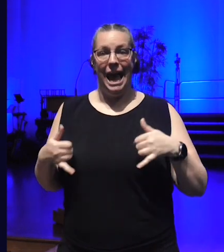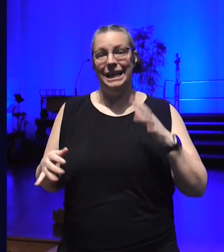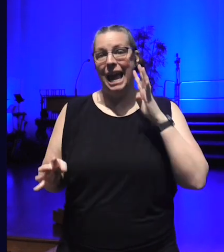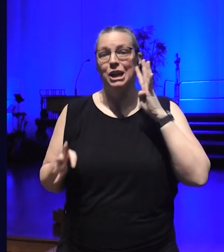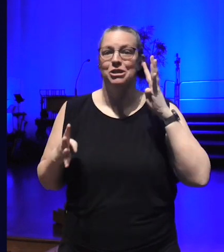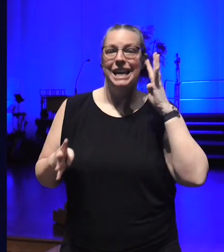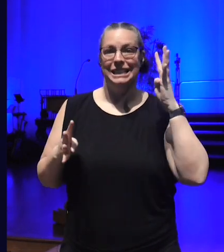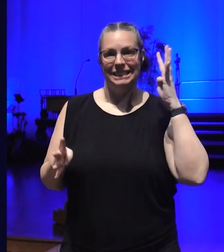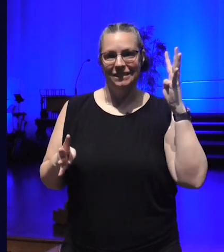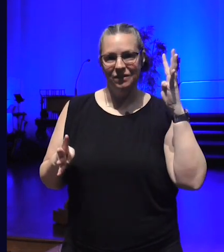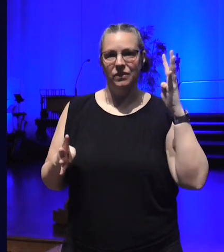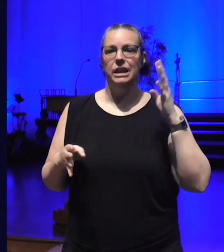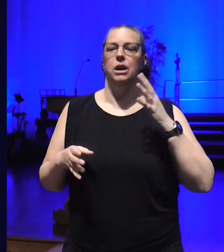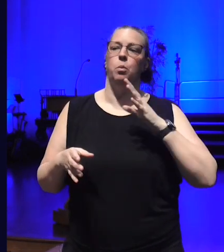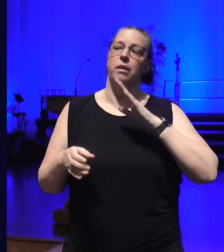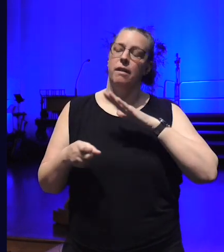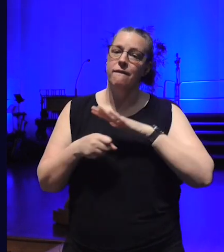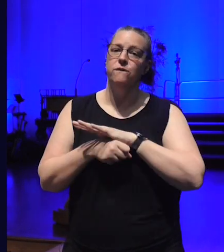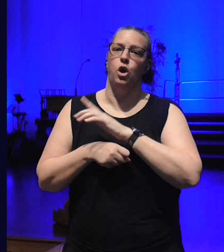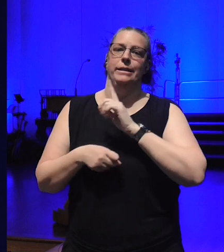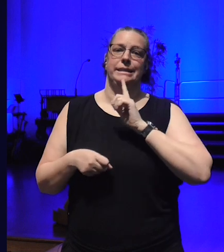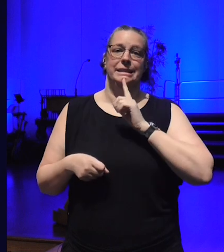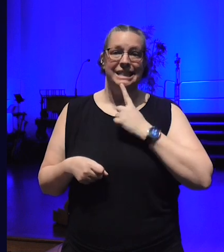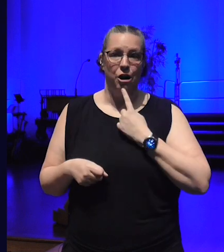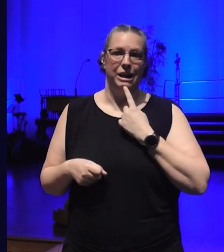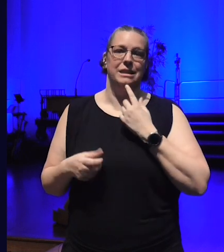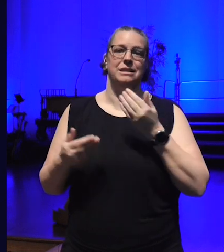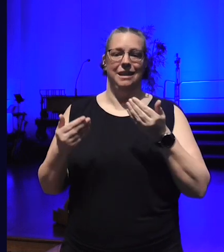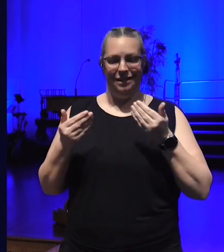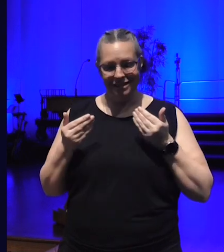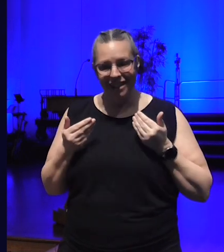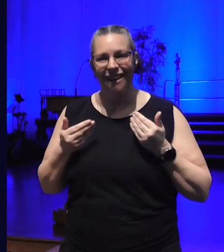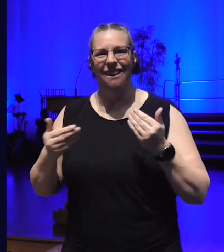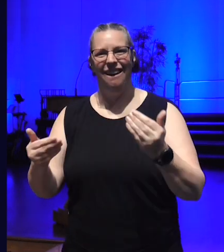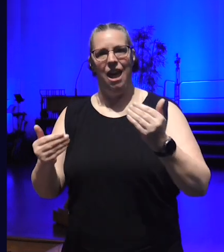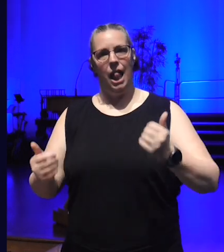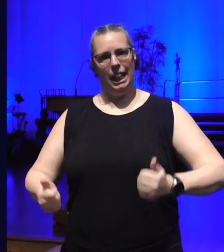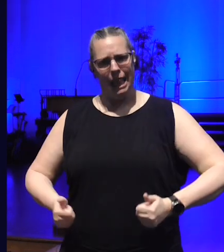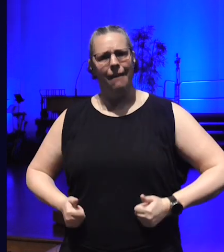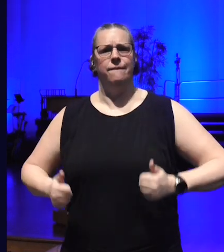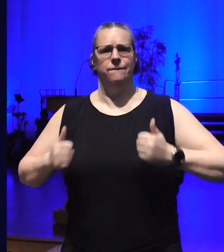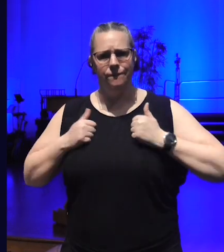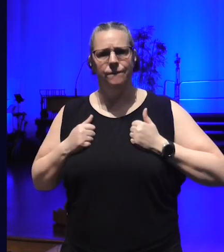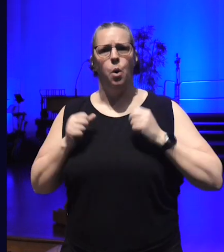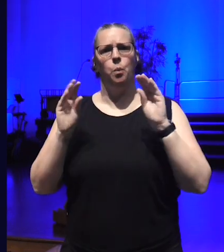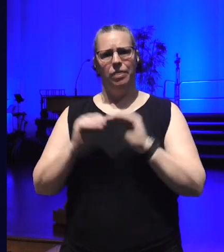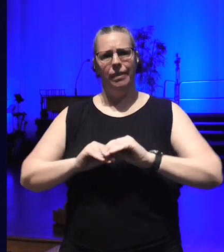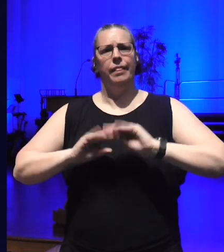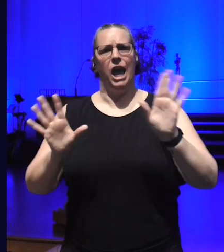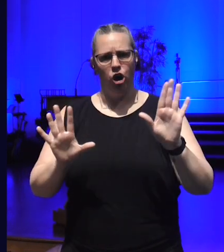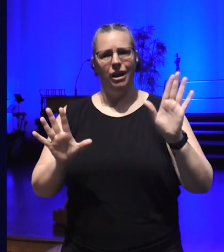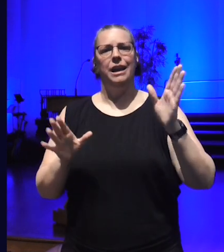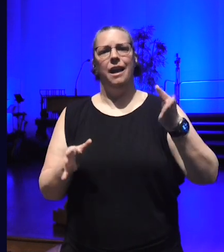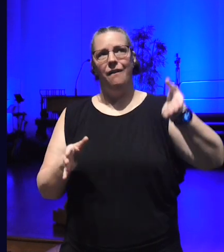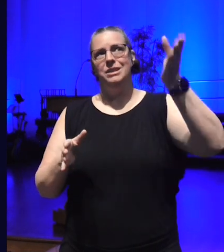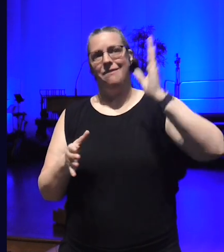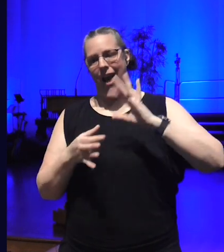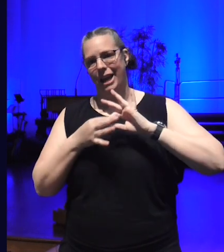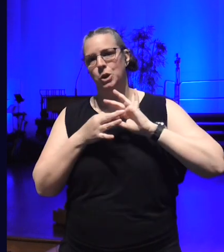with full seriousness live emphatically and with that Clarity of that Divine unity and uniqueness